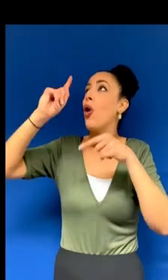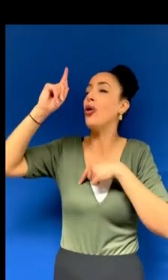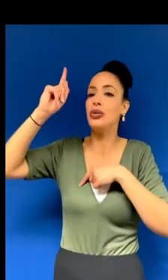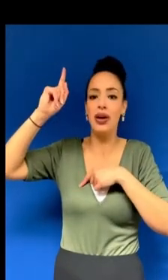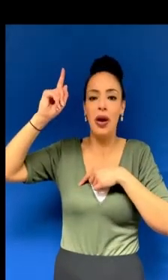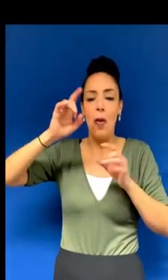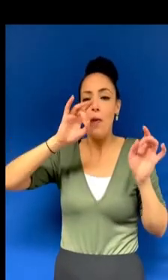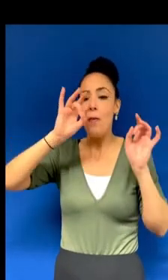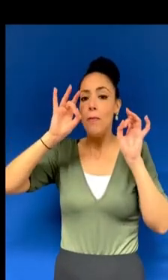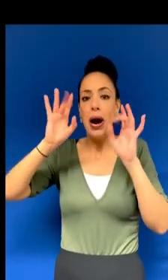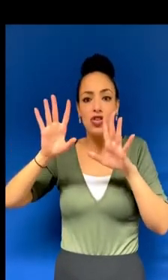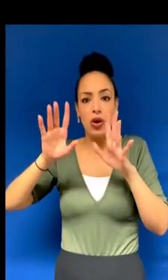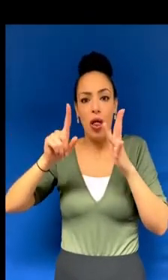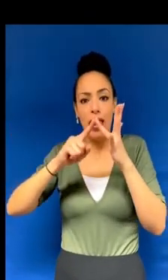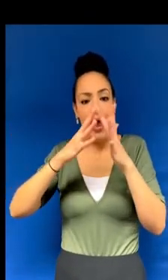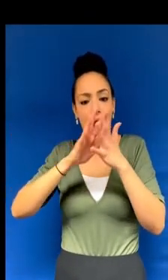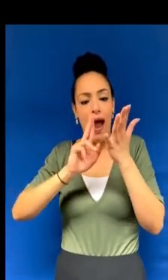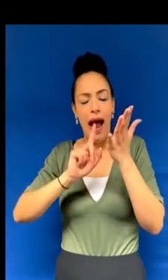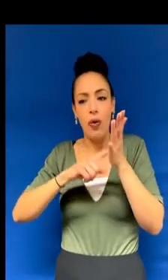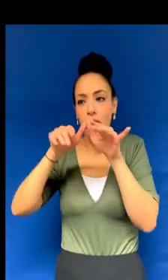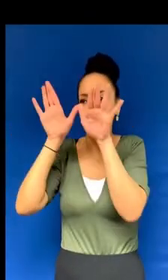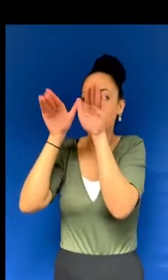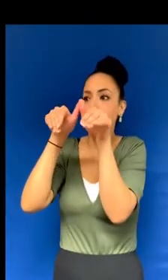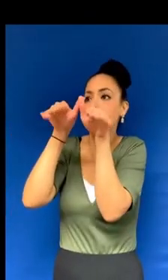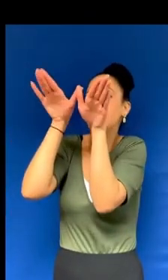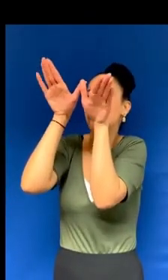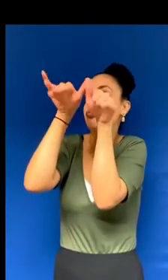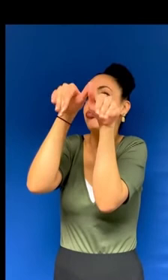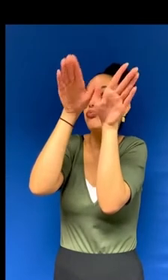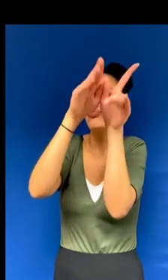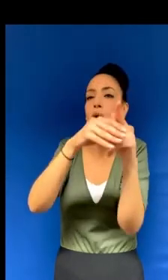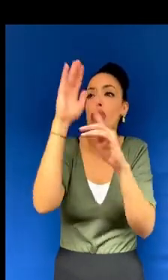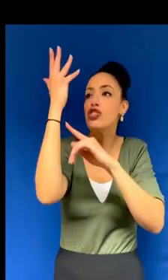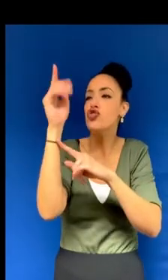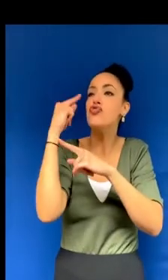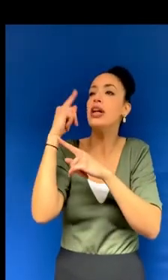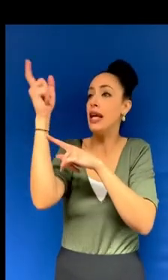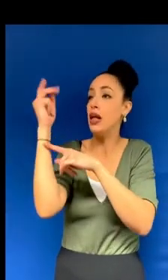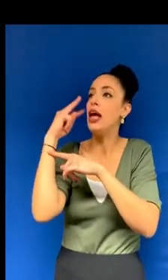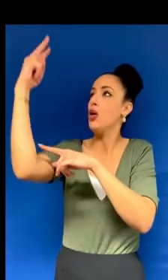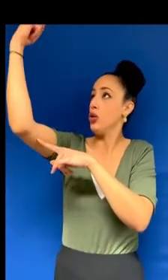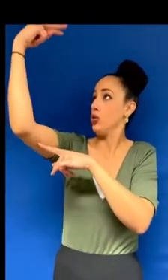I even saw an owl there which was, I felt like a sign from God, and a magical moment where the